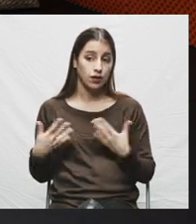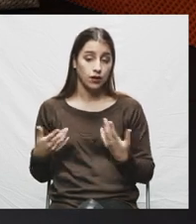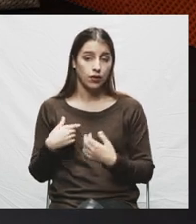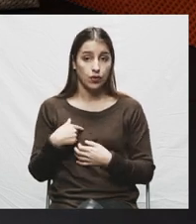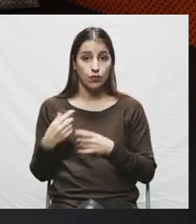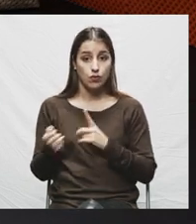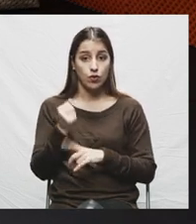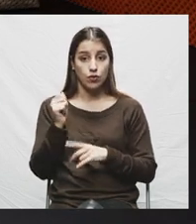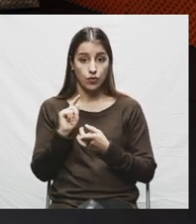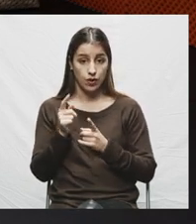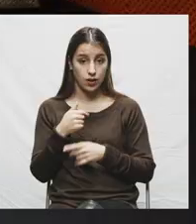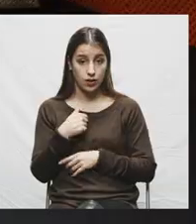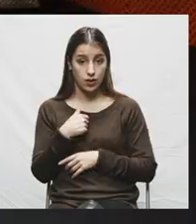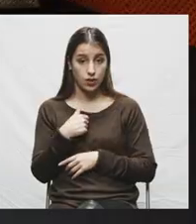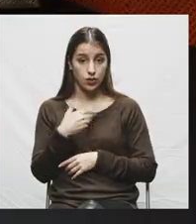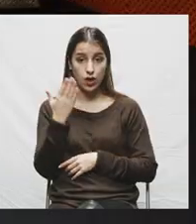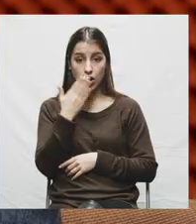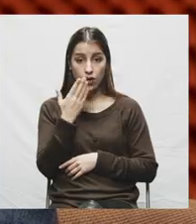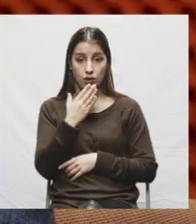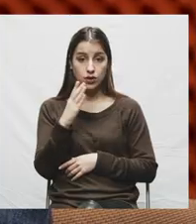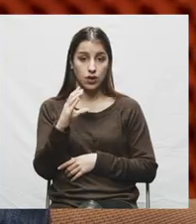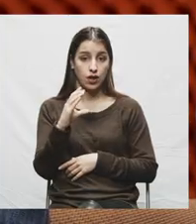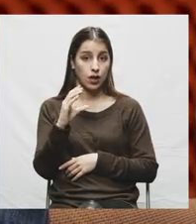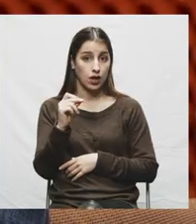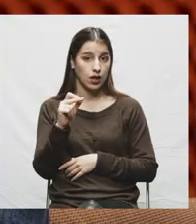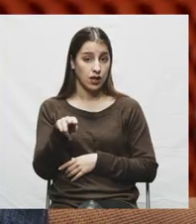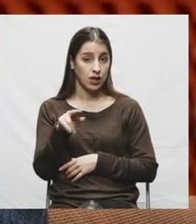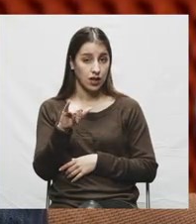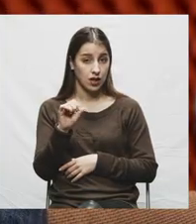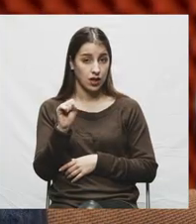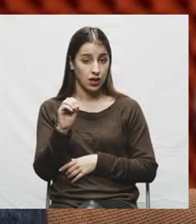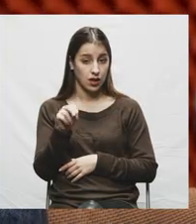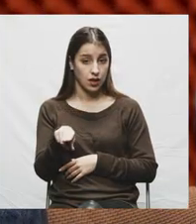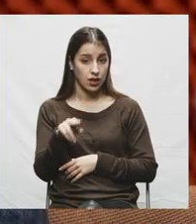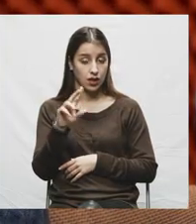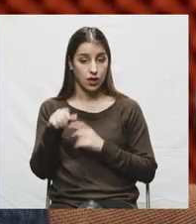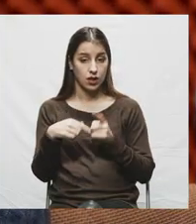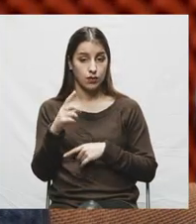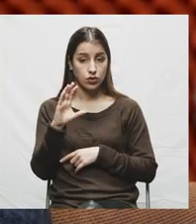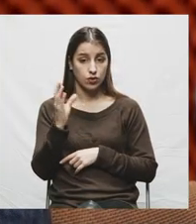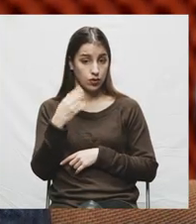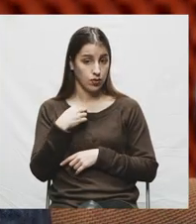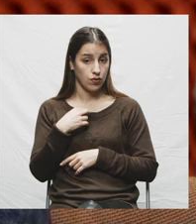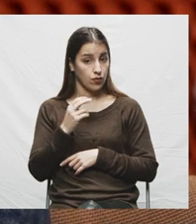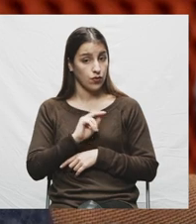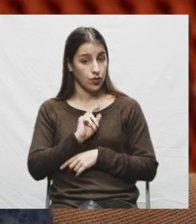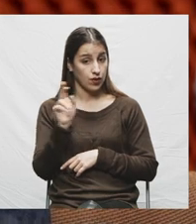Thus what I managed was to have classes at Cunningham and so… even after when I came back,